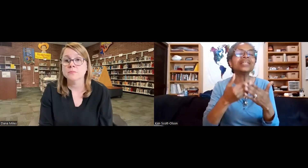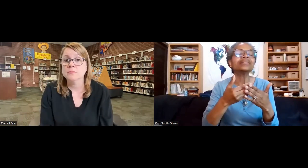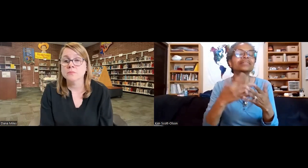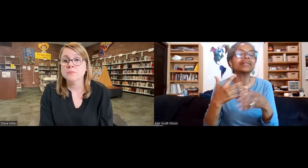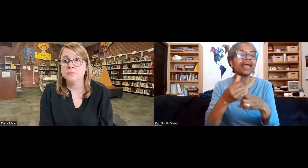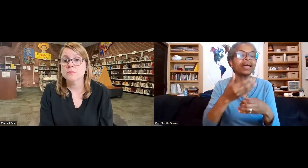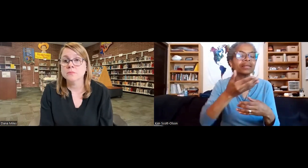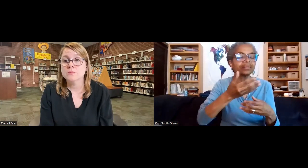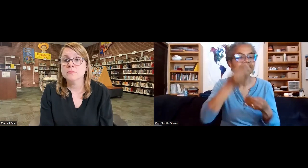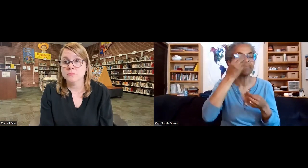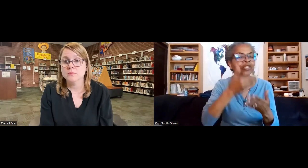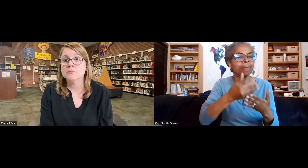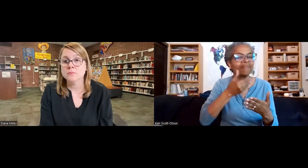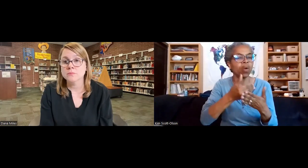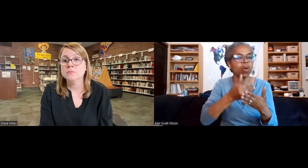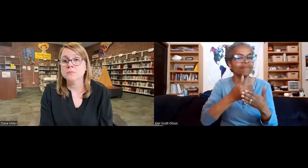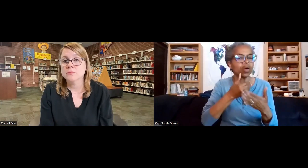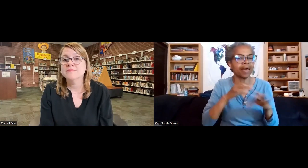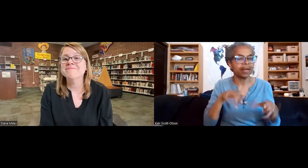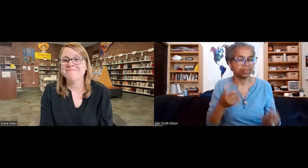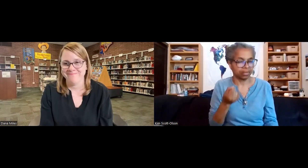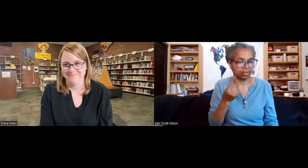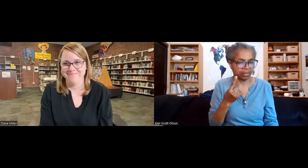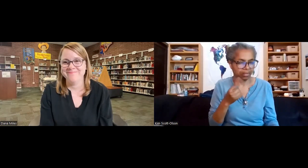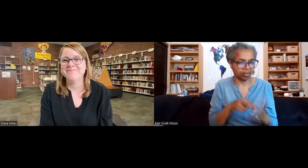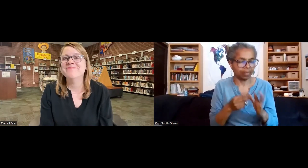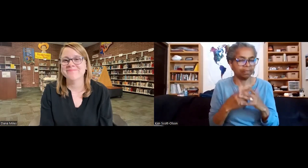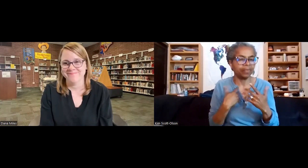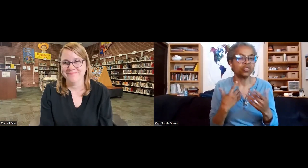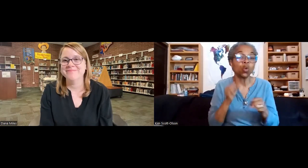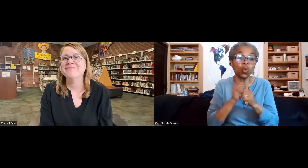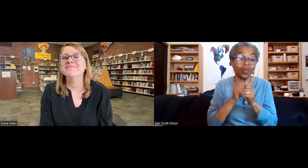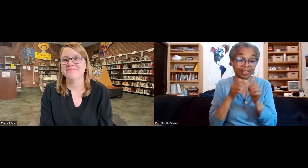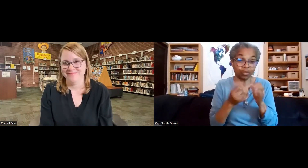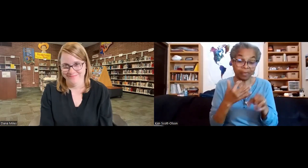Frontloading refers to getting information before class, to be clear.